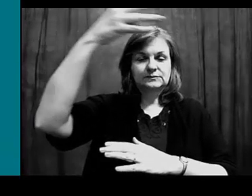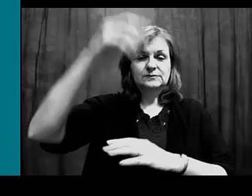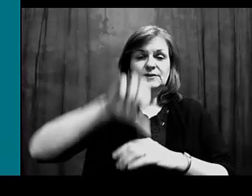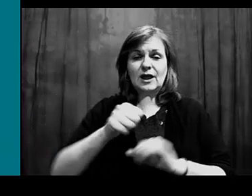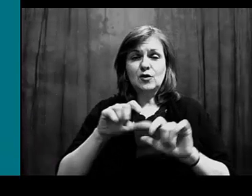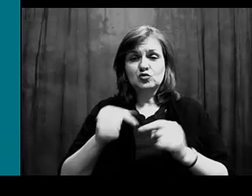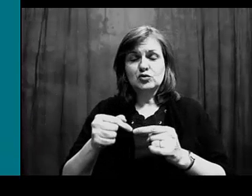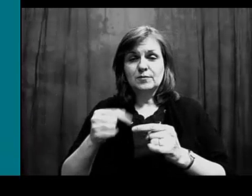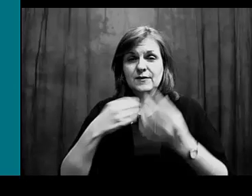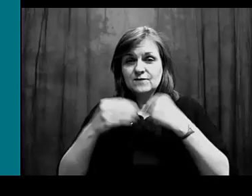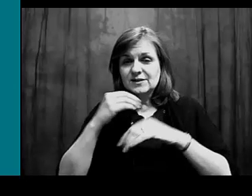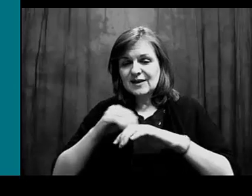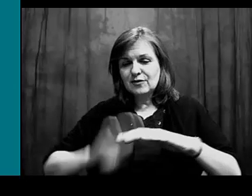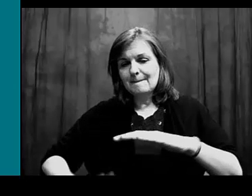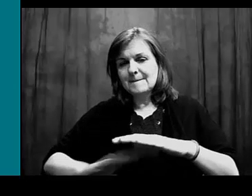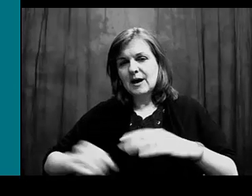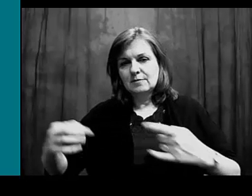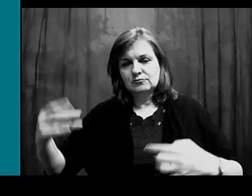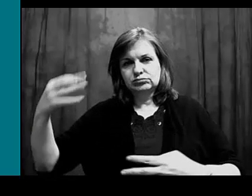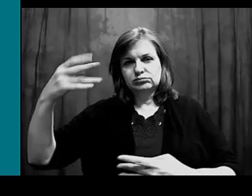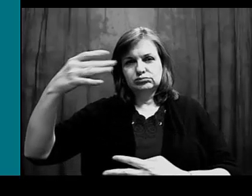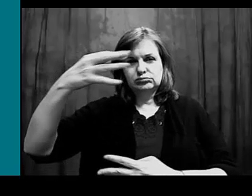and one set feeds at the bottom